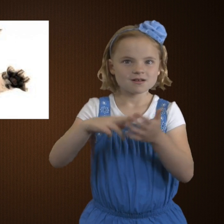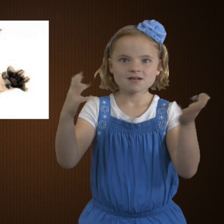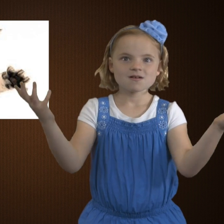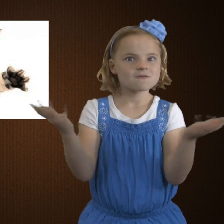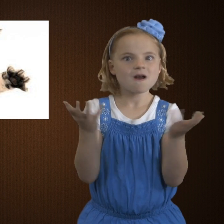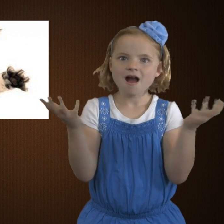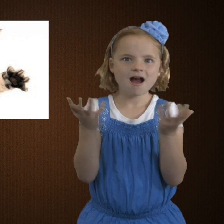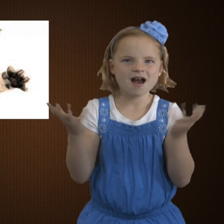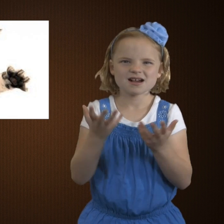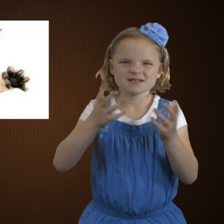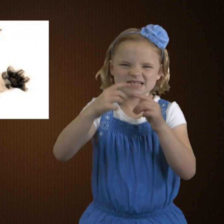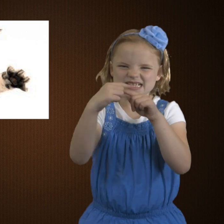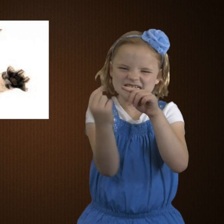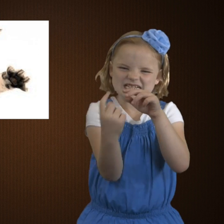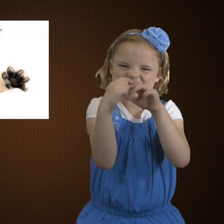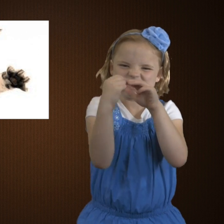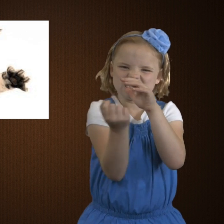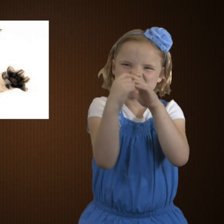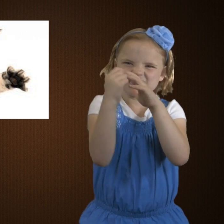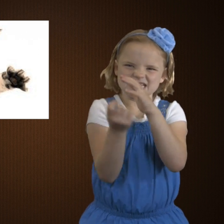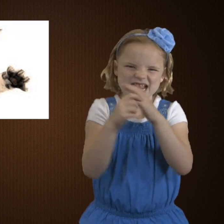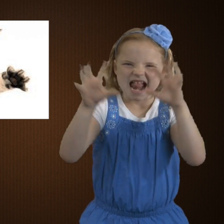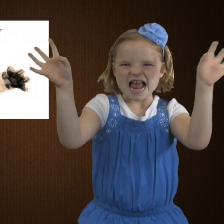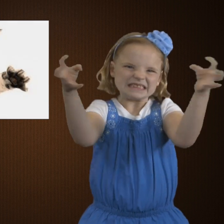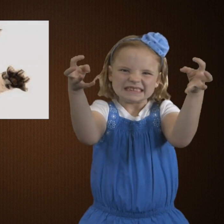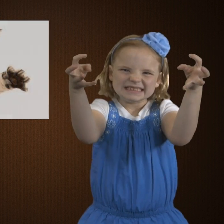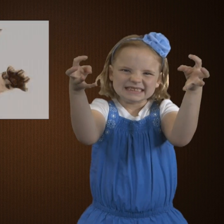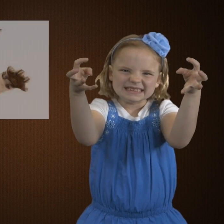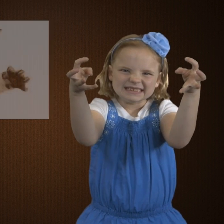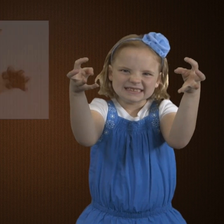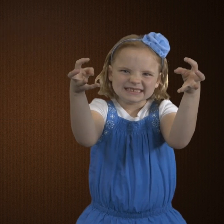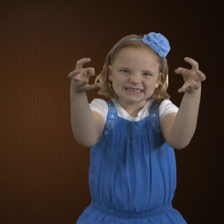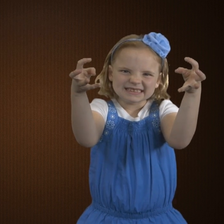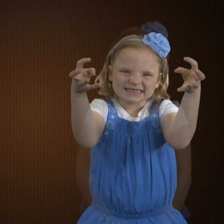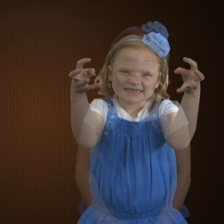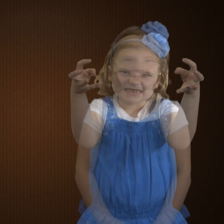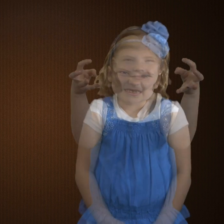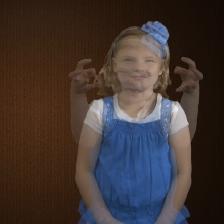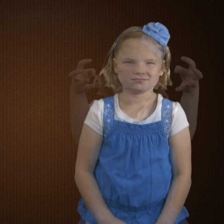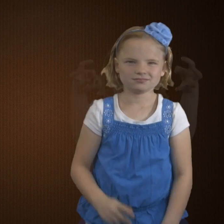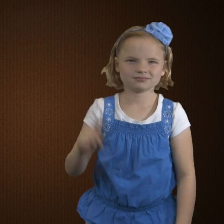claws means the sharp things that comes off the end of a cats paw.